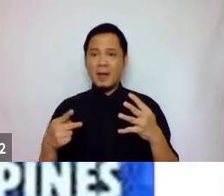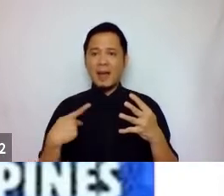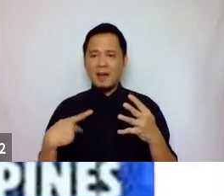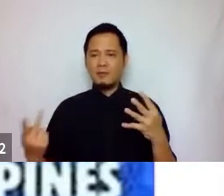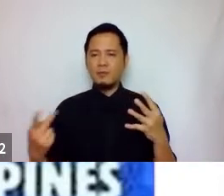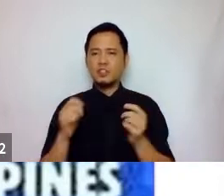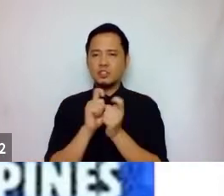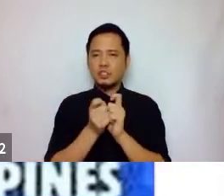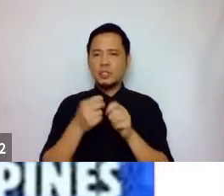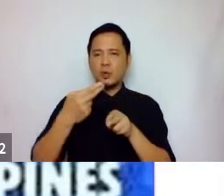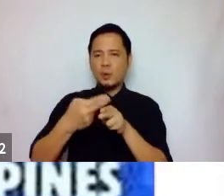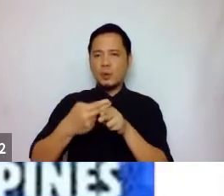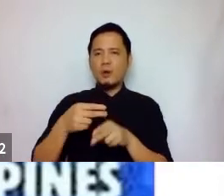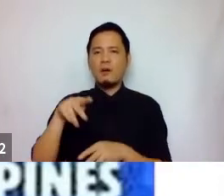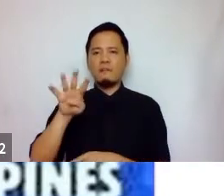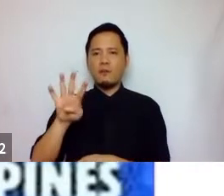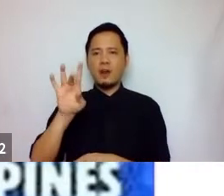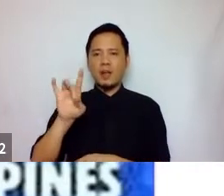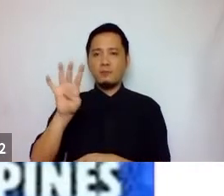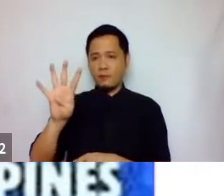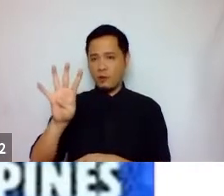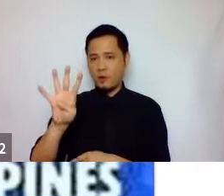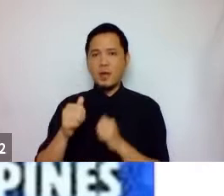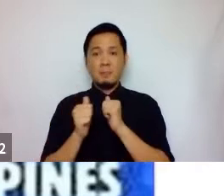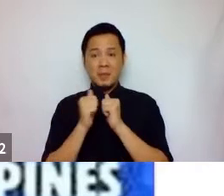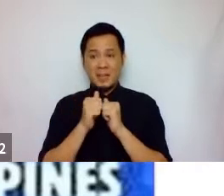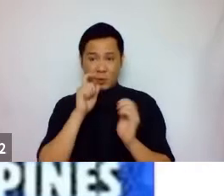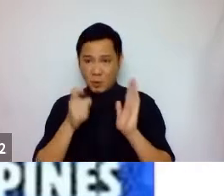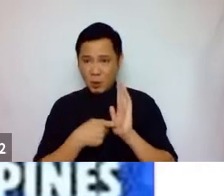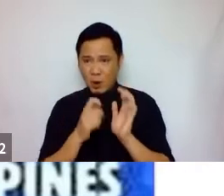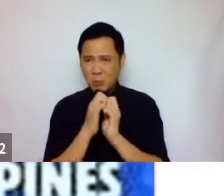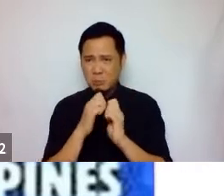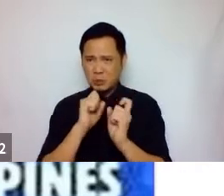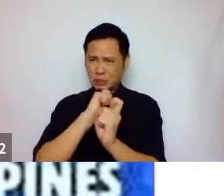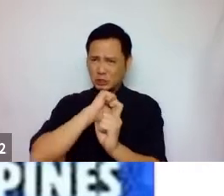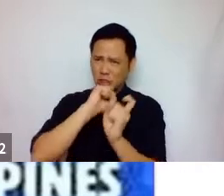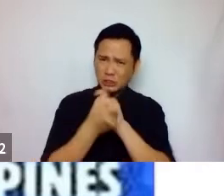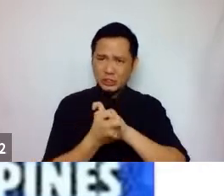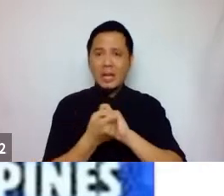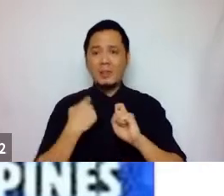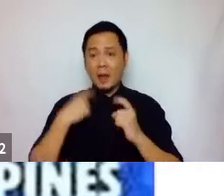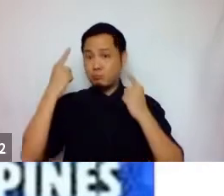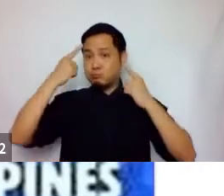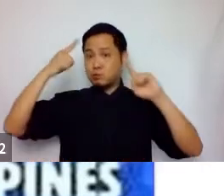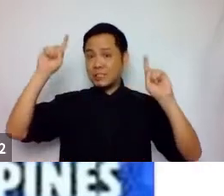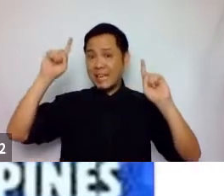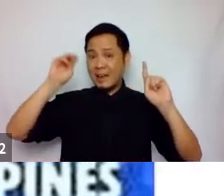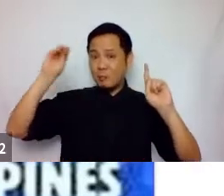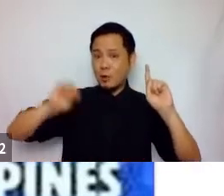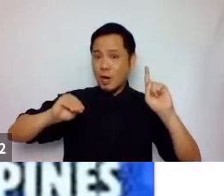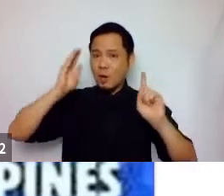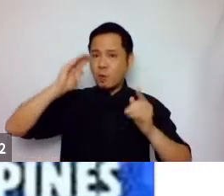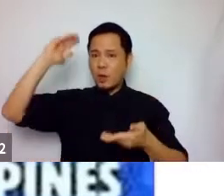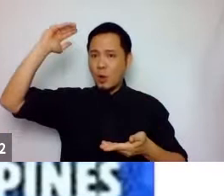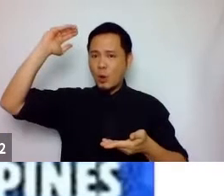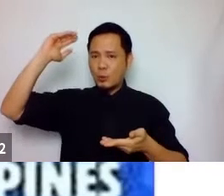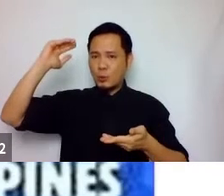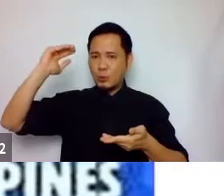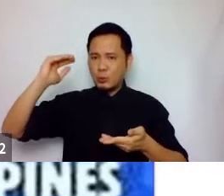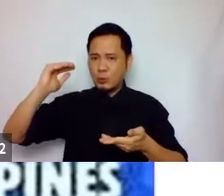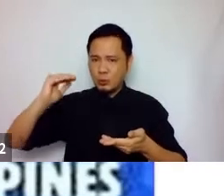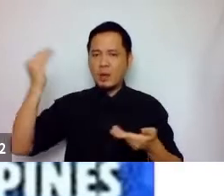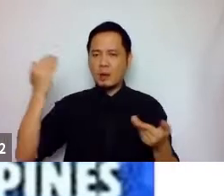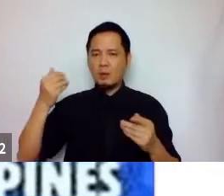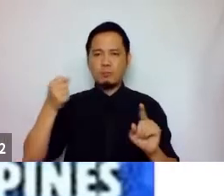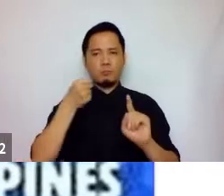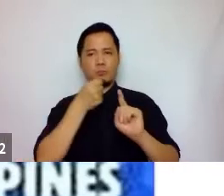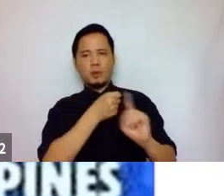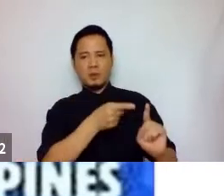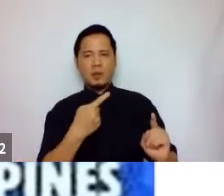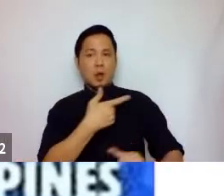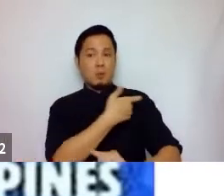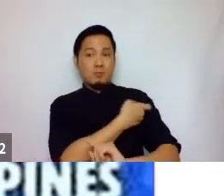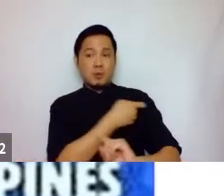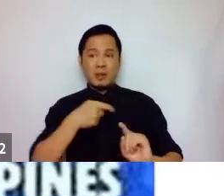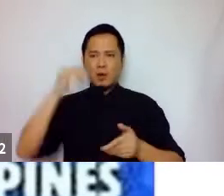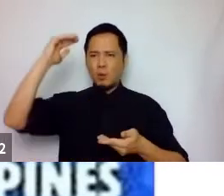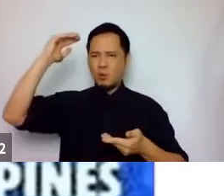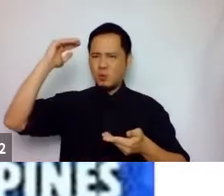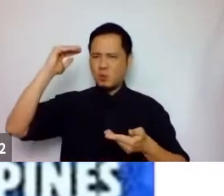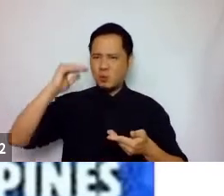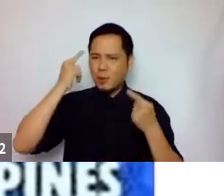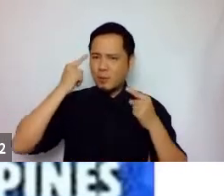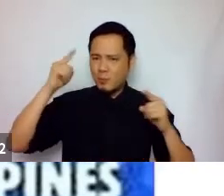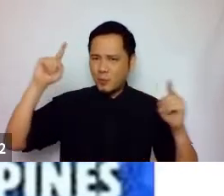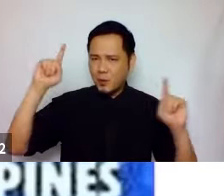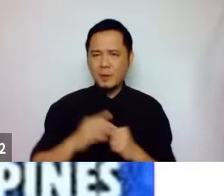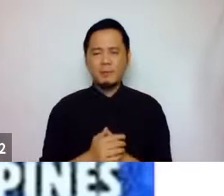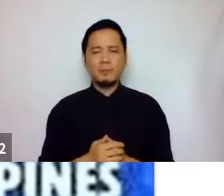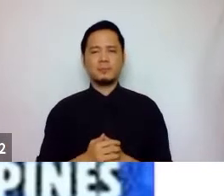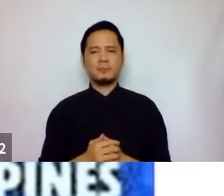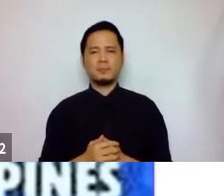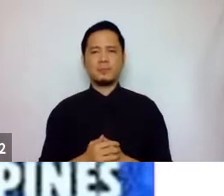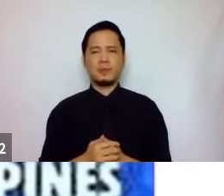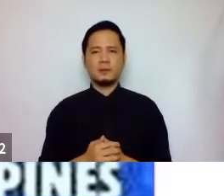It has been seen that if there is a mutation like this, the efficacy against the vaccines goes lower, not the protection against the variants, not against the vaccine but against the variants.